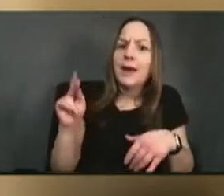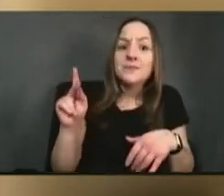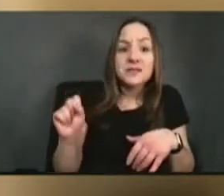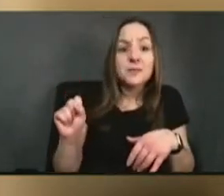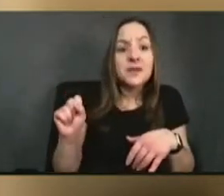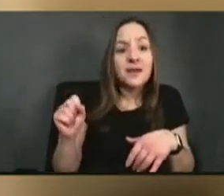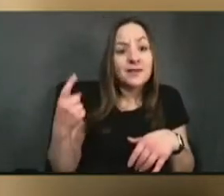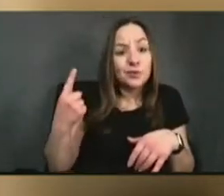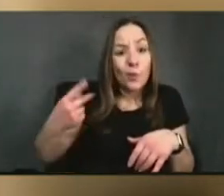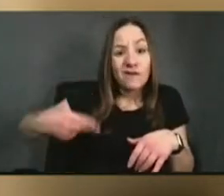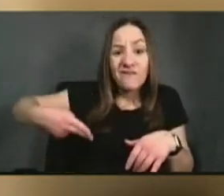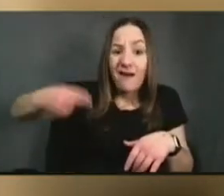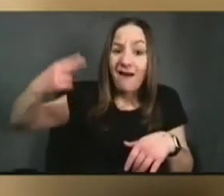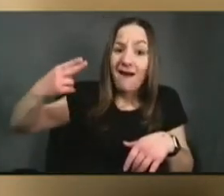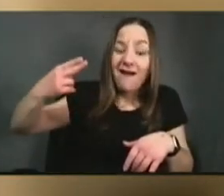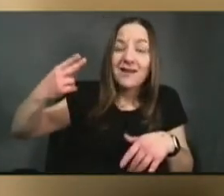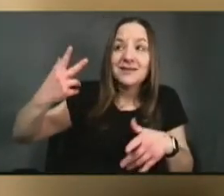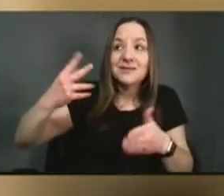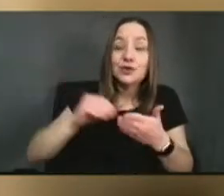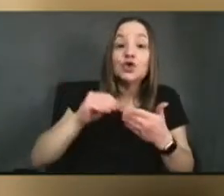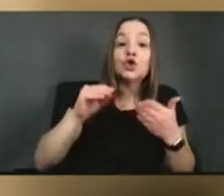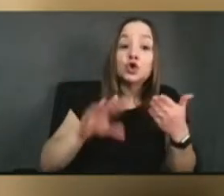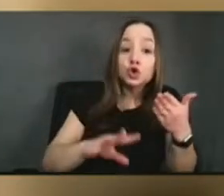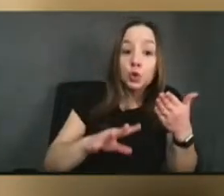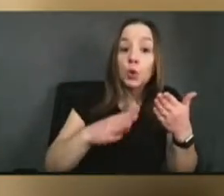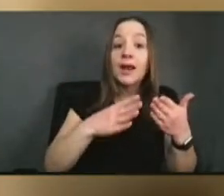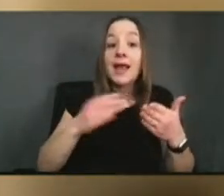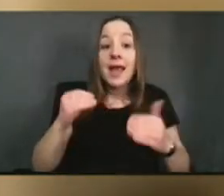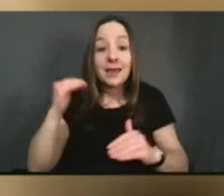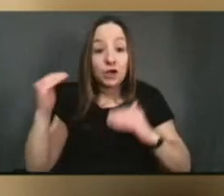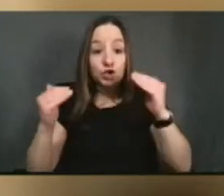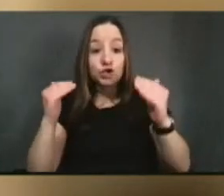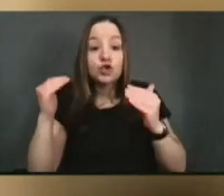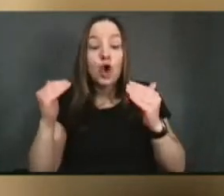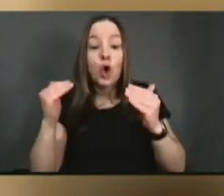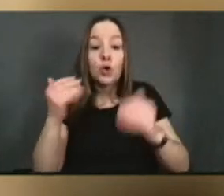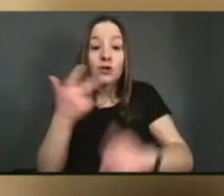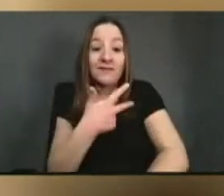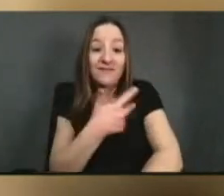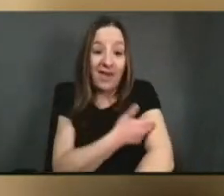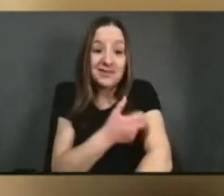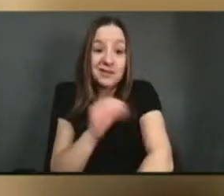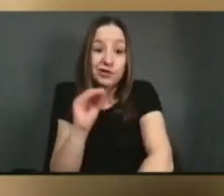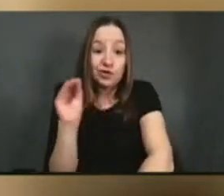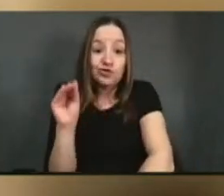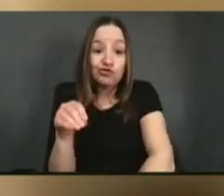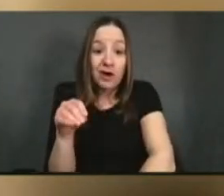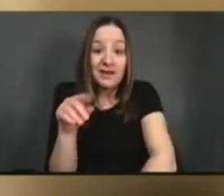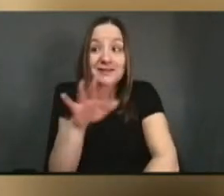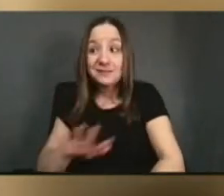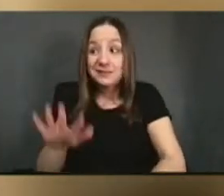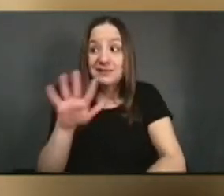think currently M.C.P.S. has one of the highest student as well